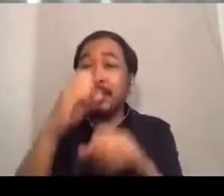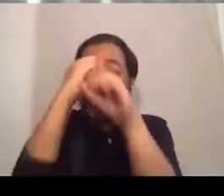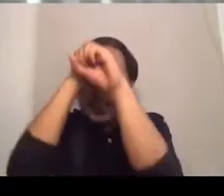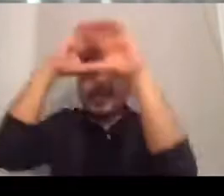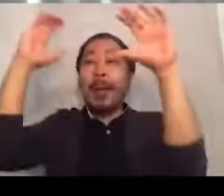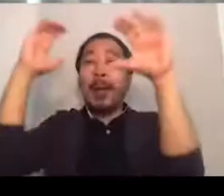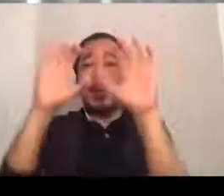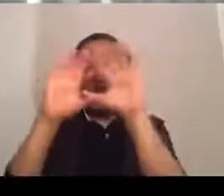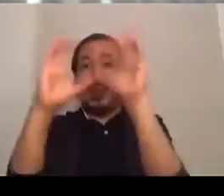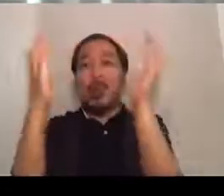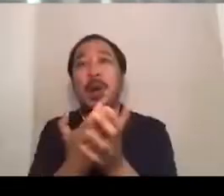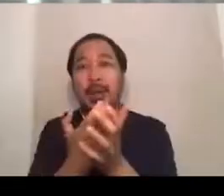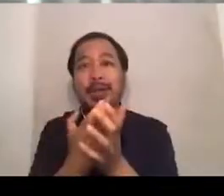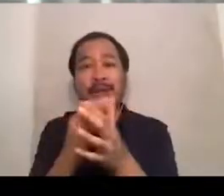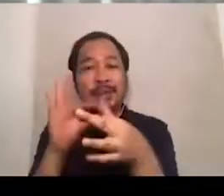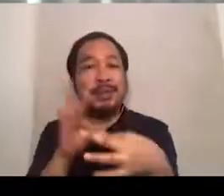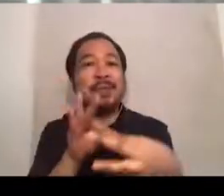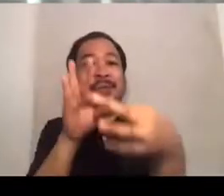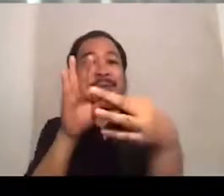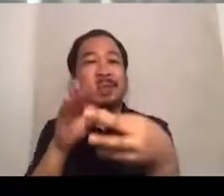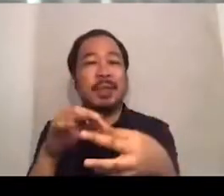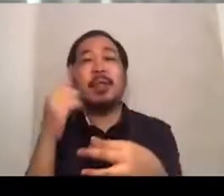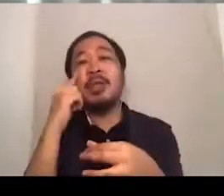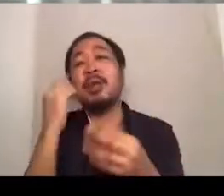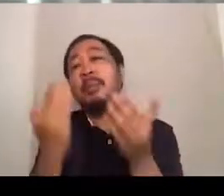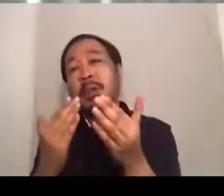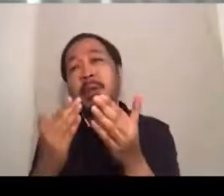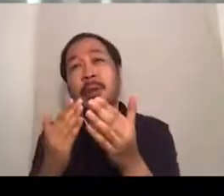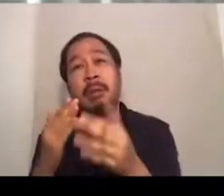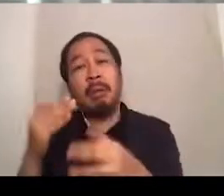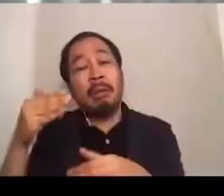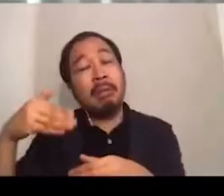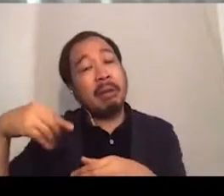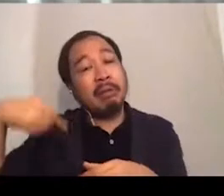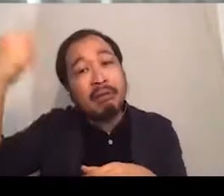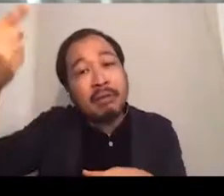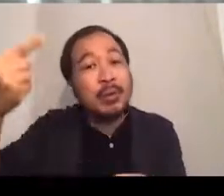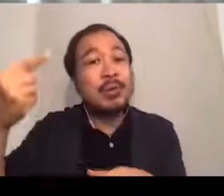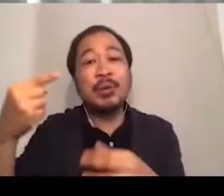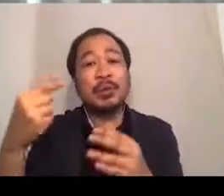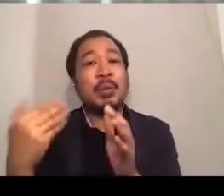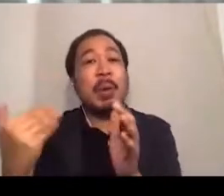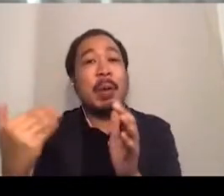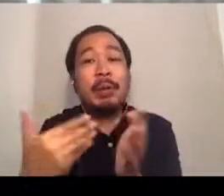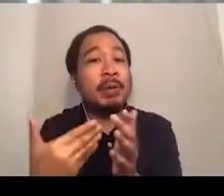regional solidarity and to take concerted action for further collaboration, partnership